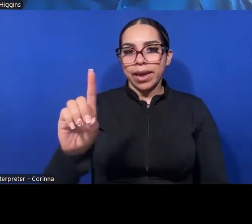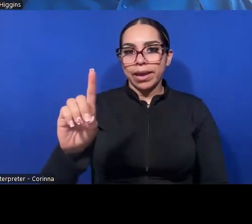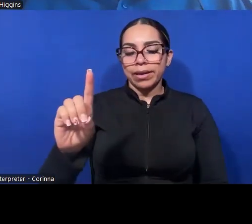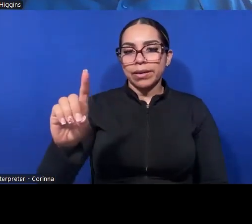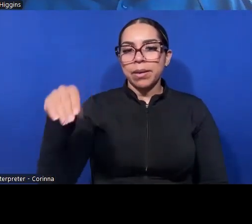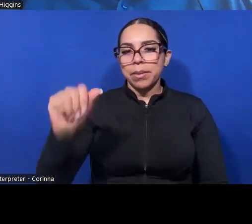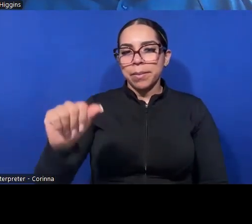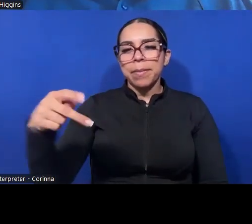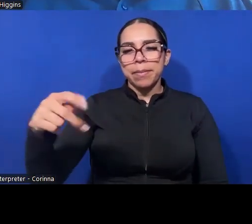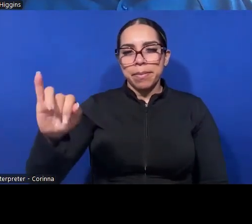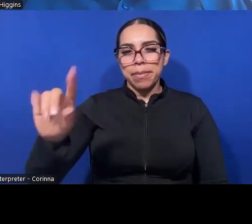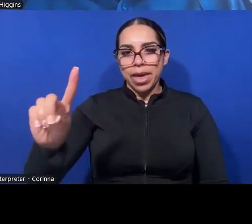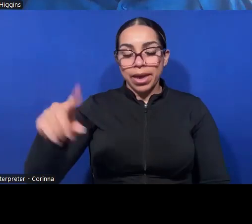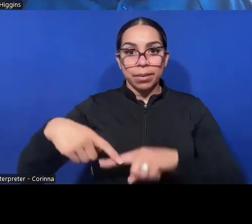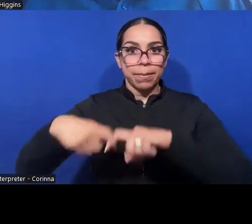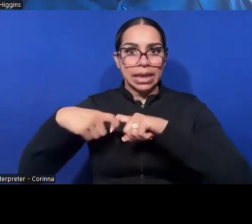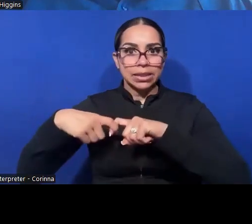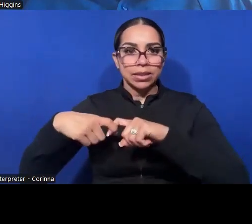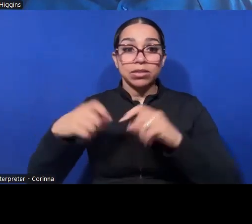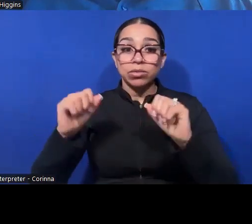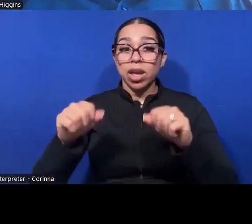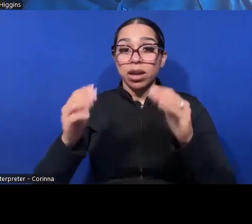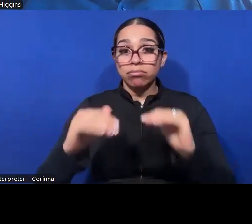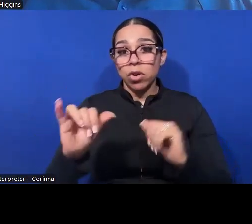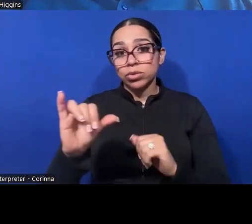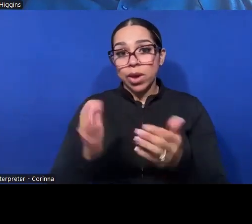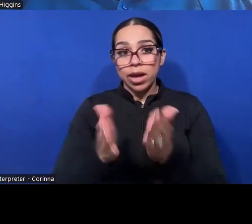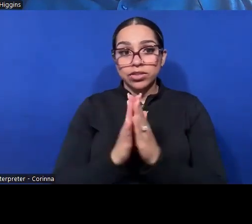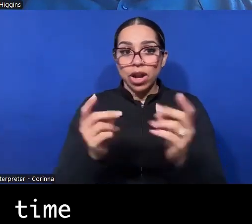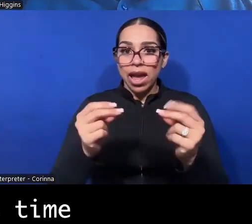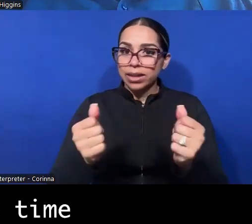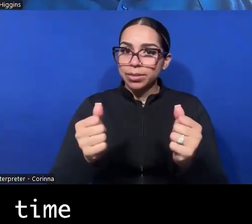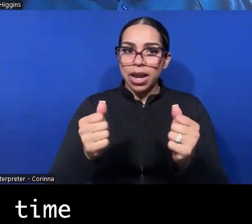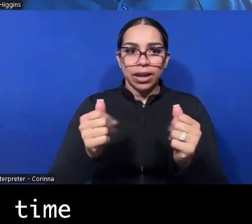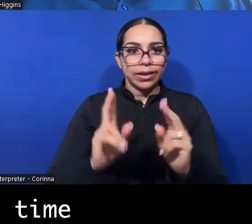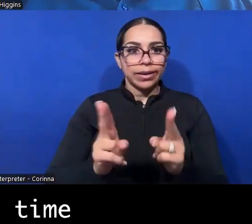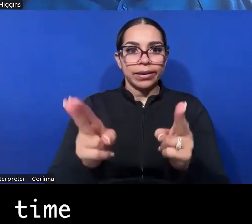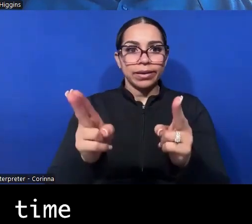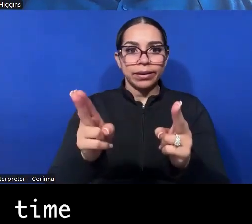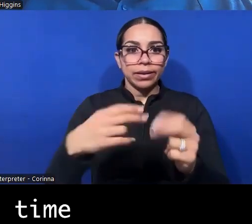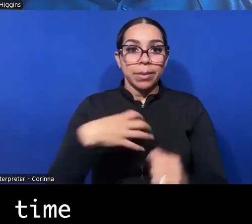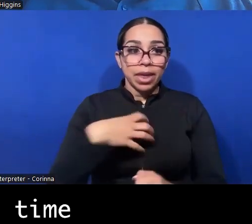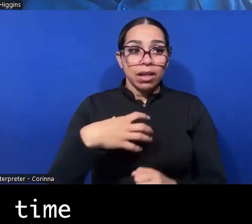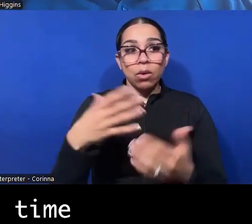You could also ask for an expedited hearing or appeal request if, if the need for your appeal is time sensitive,